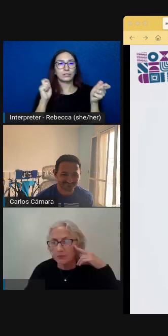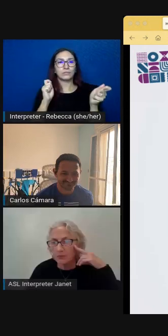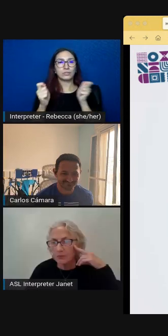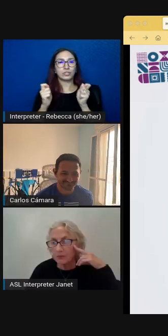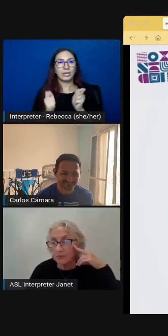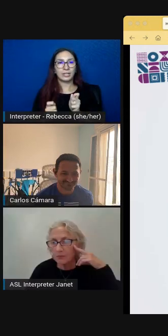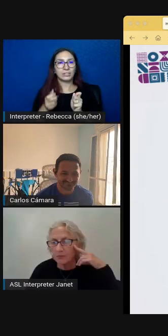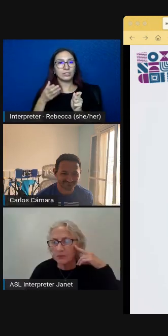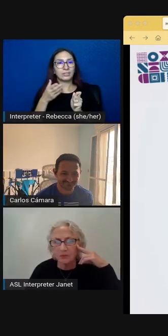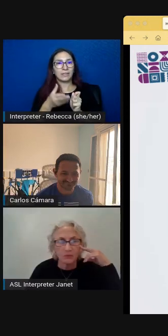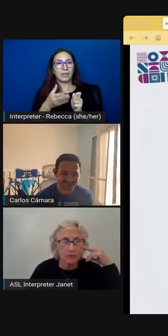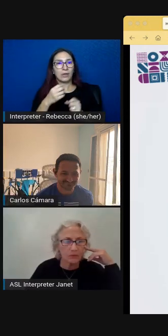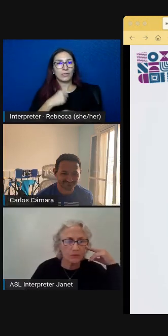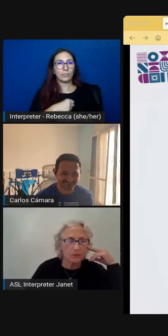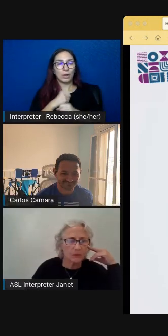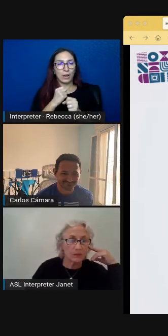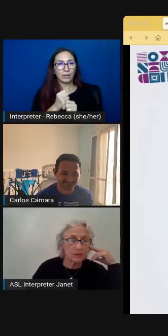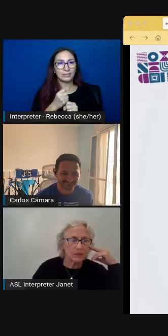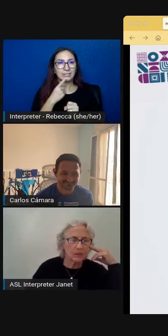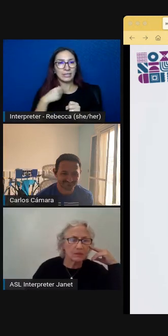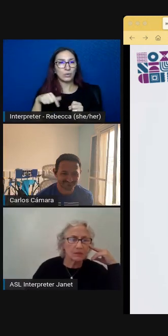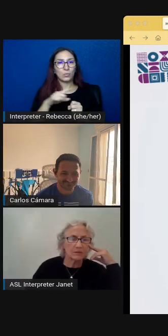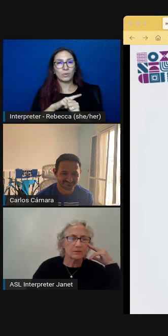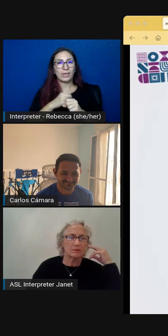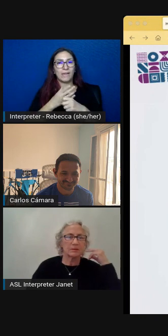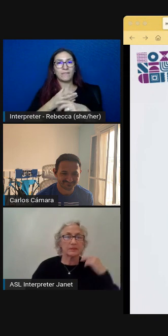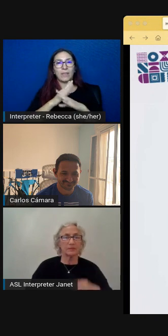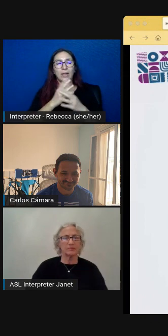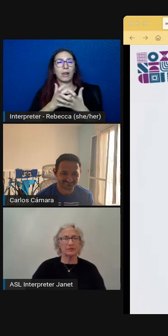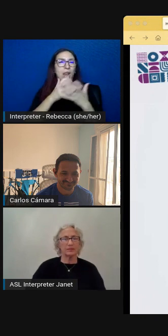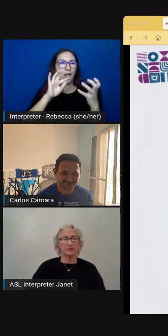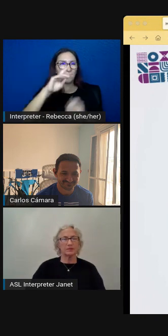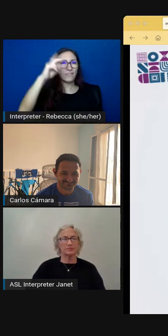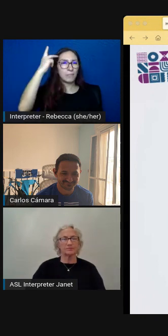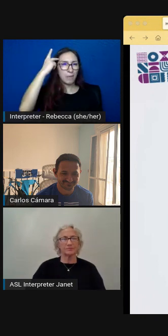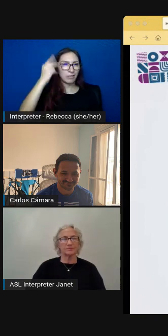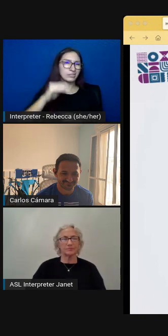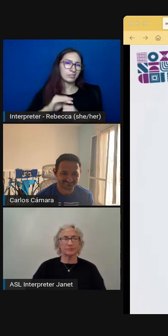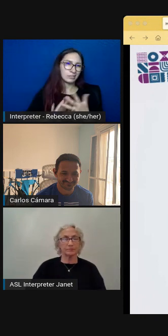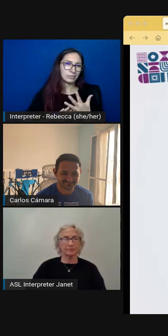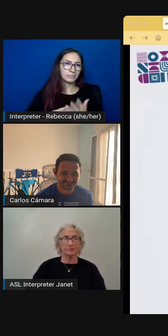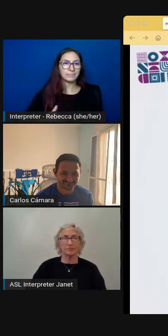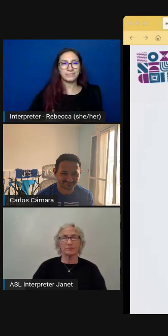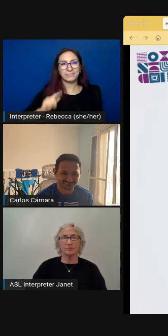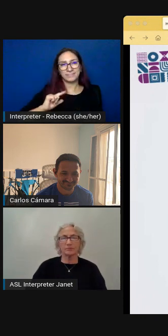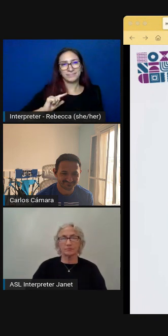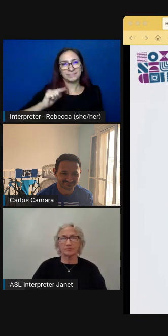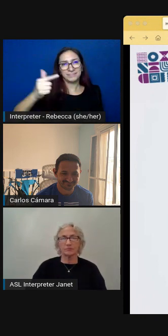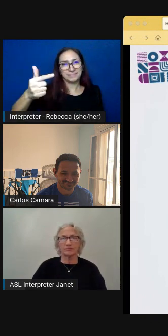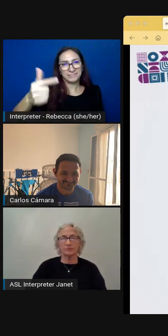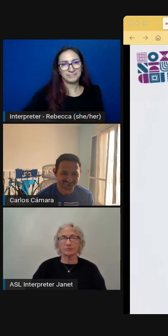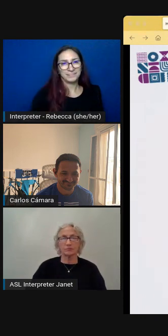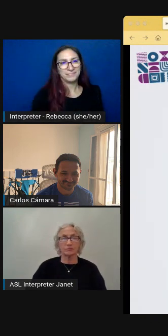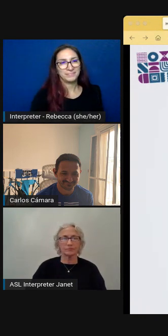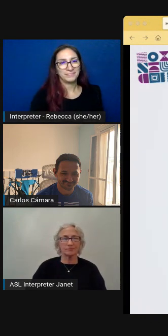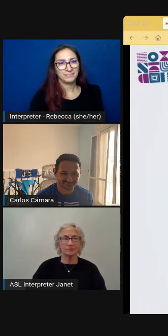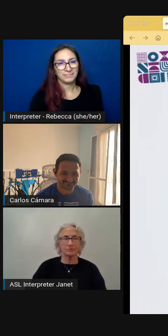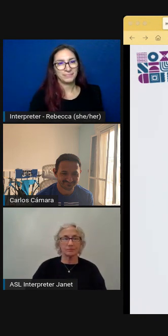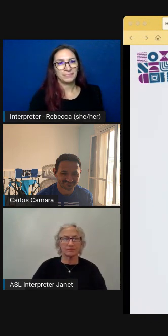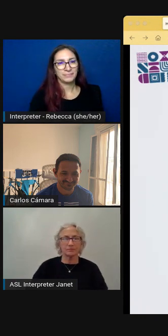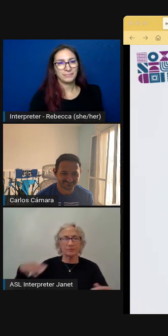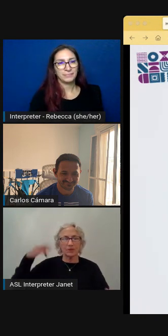We have lots of politics, political changes.